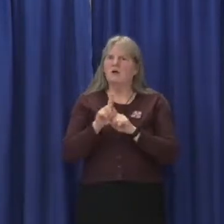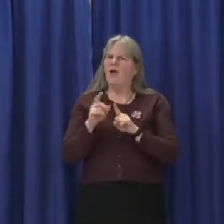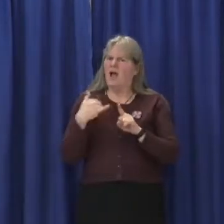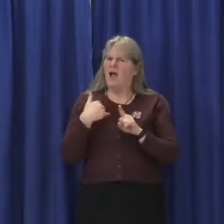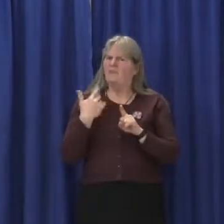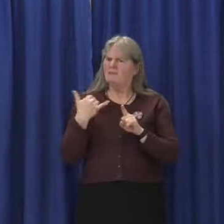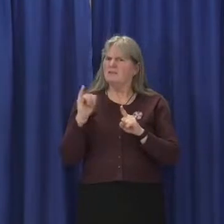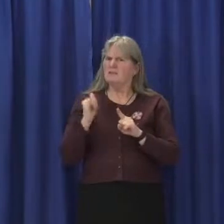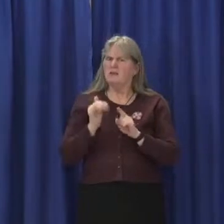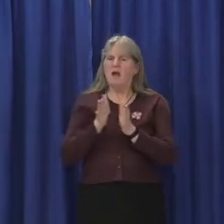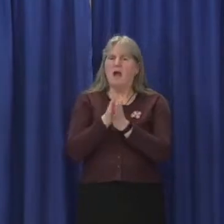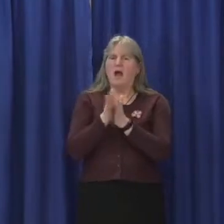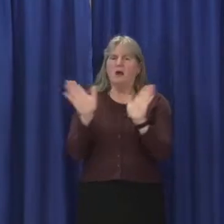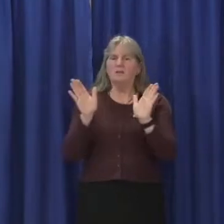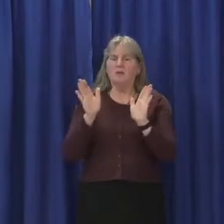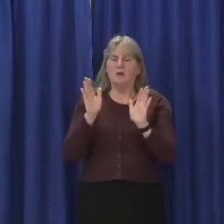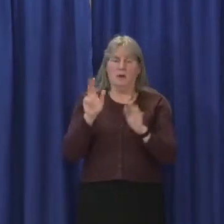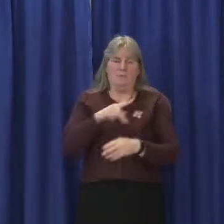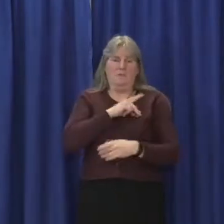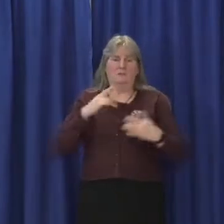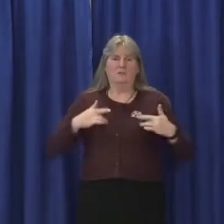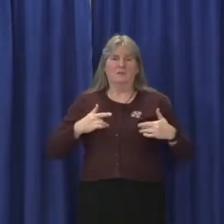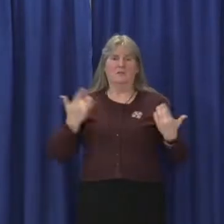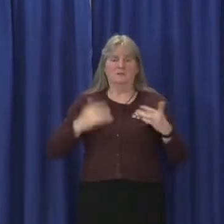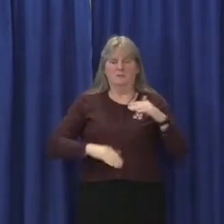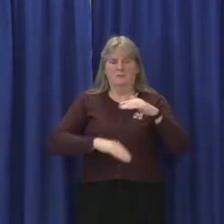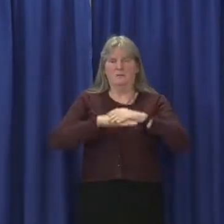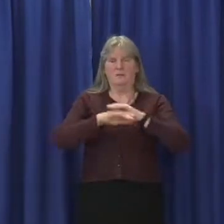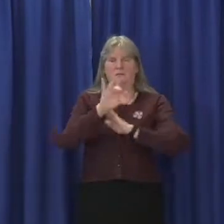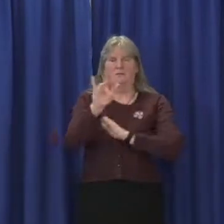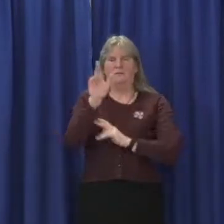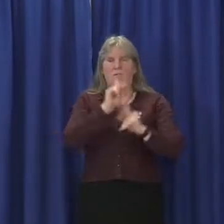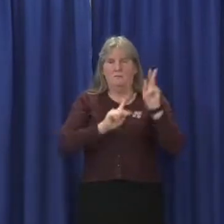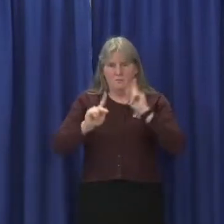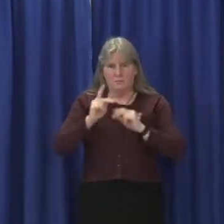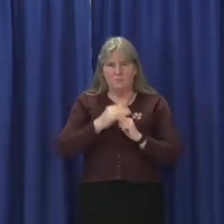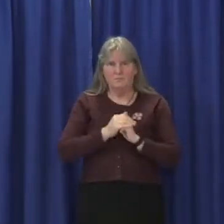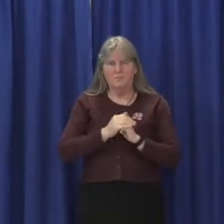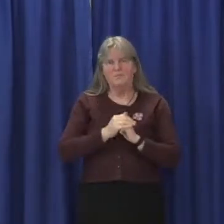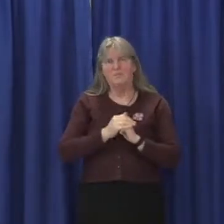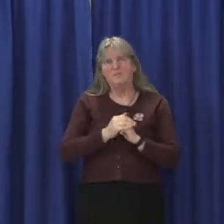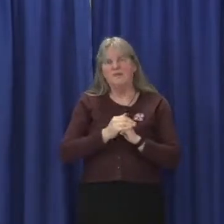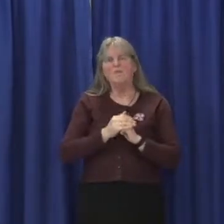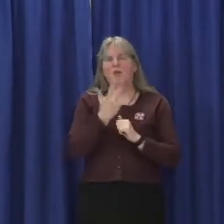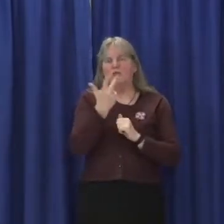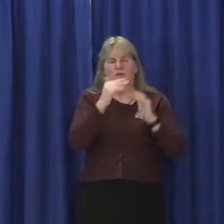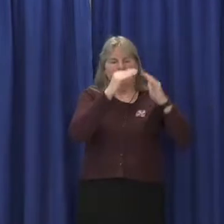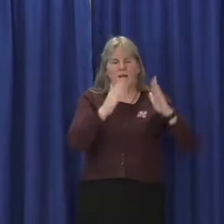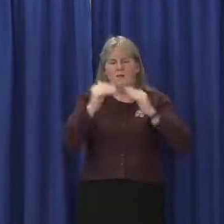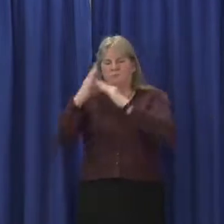Outdoor personal gatherings are limited to a maximum of 25 people from up to three households.